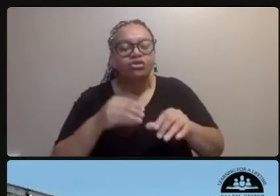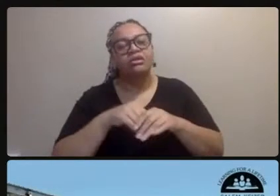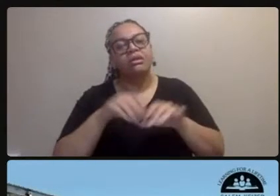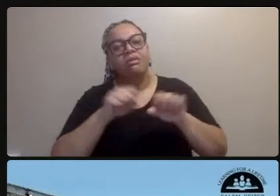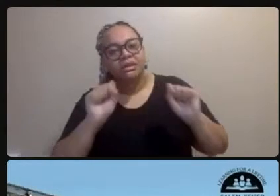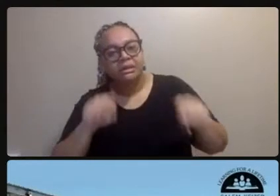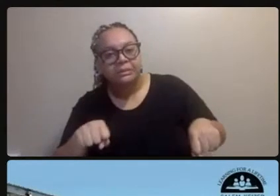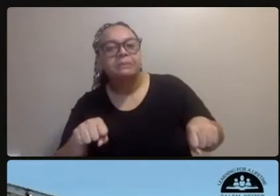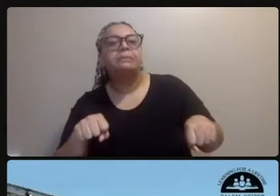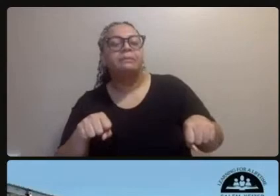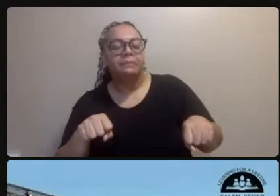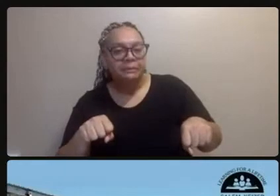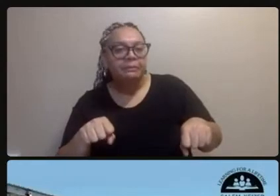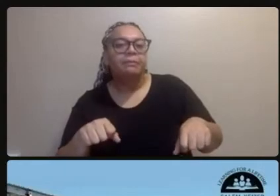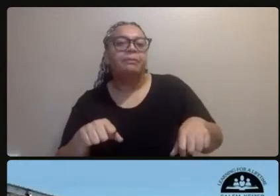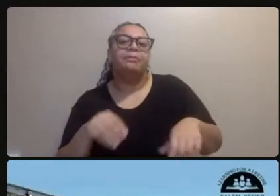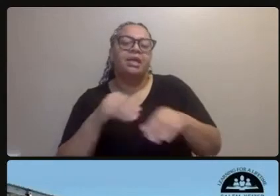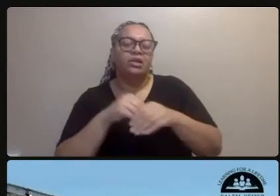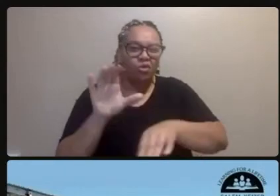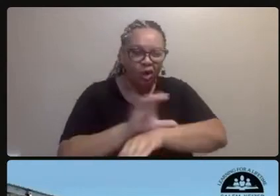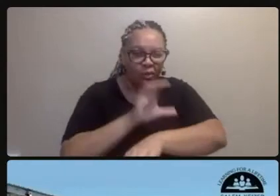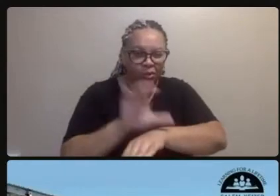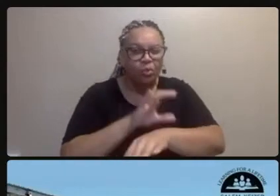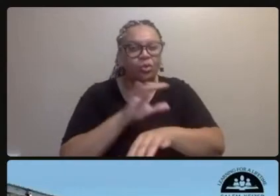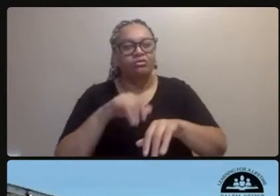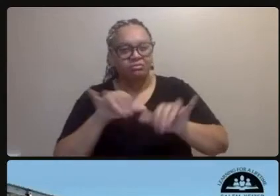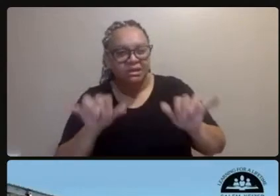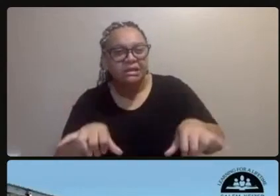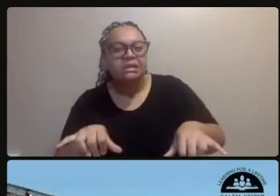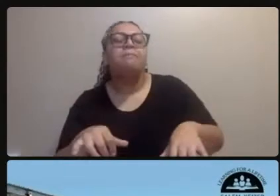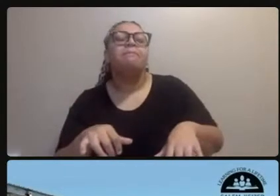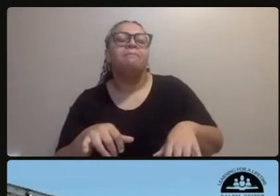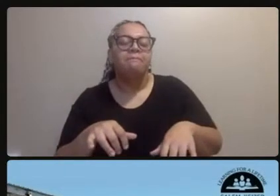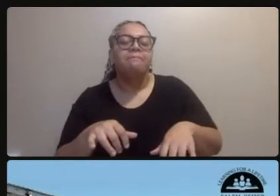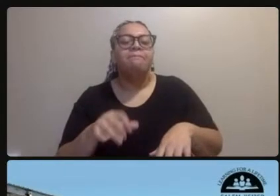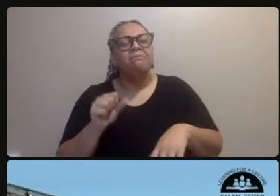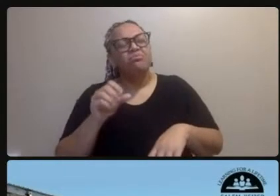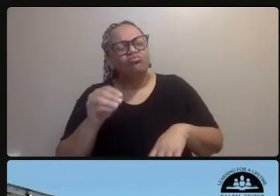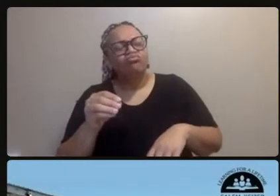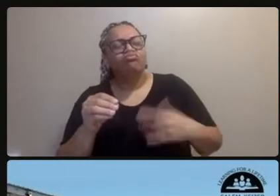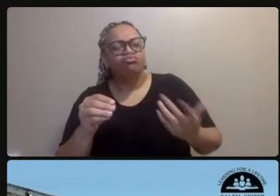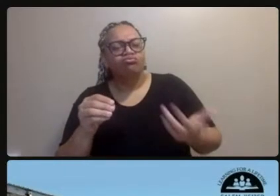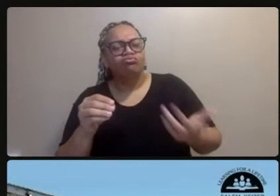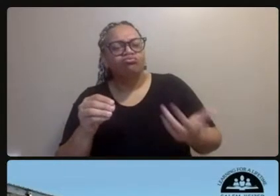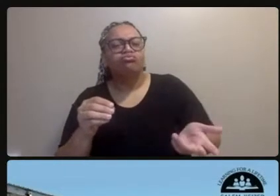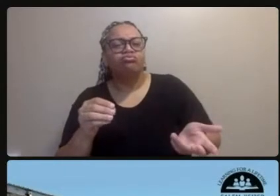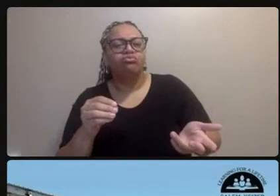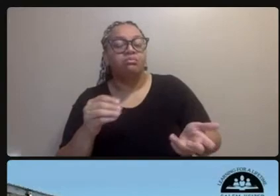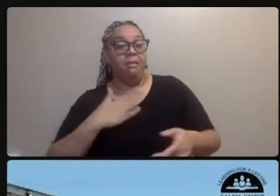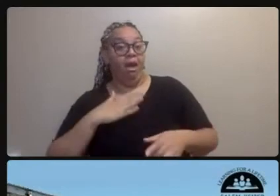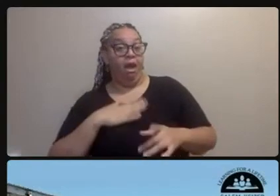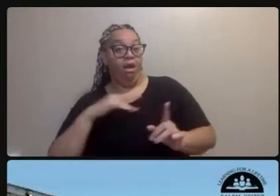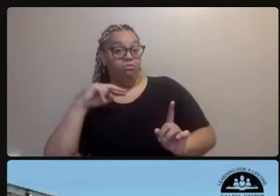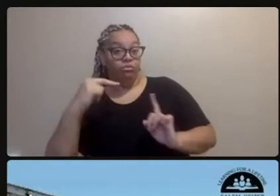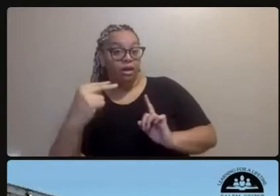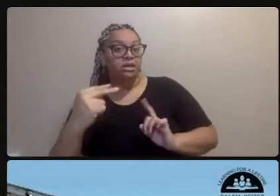WHERE TWICE A WEEK WE GET